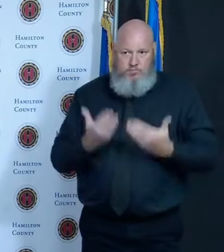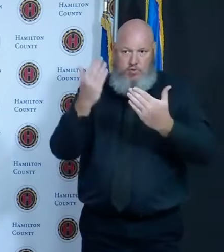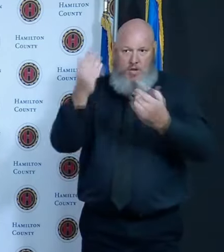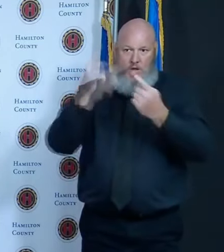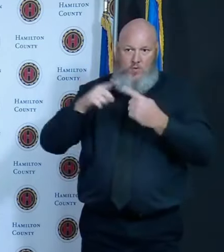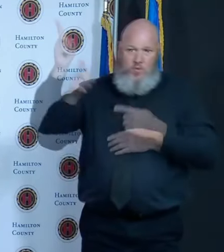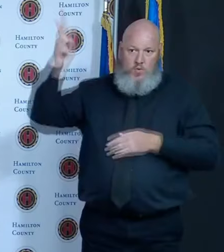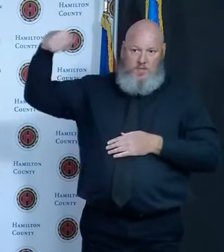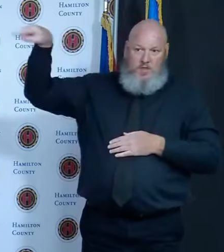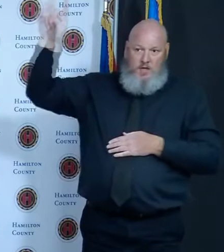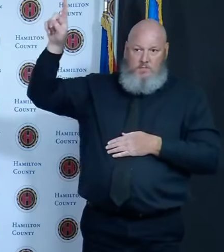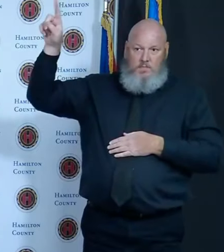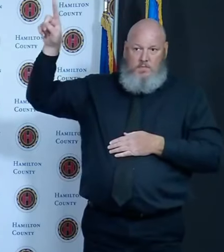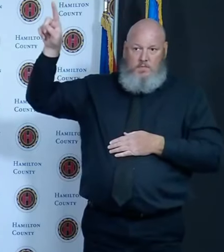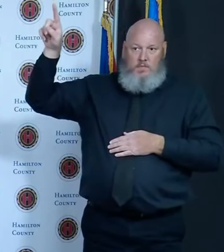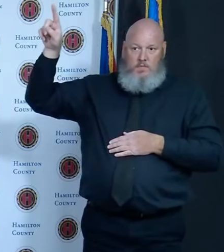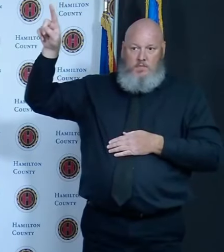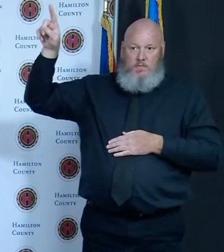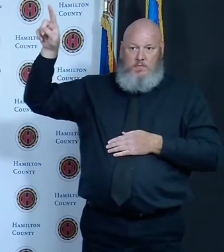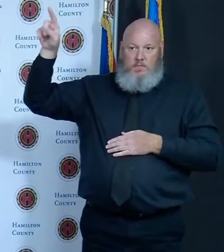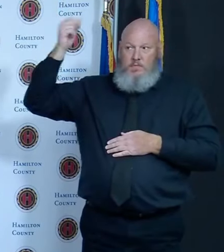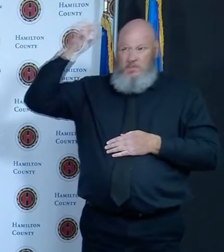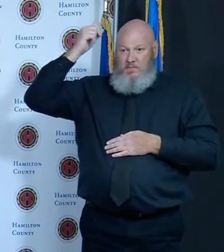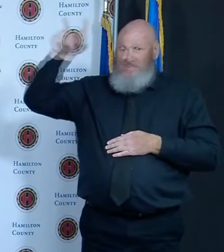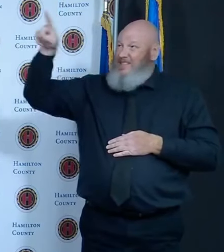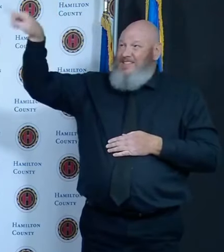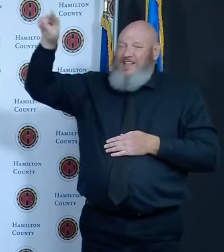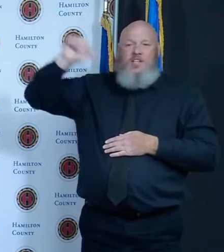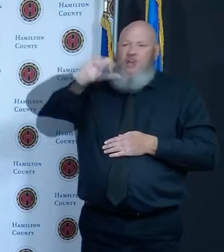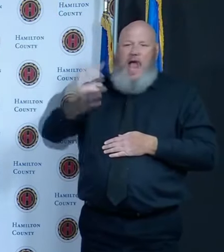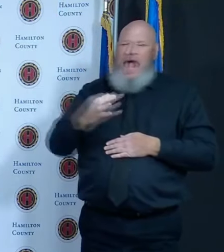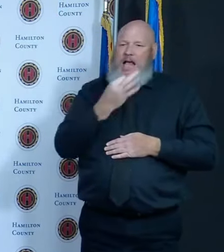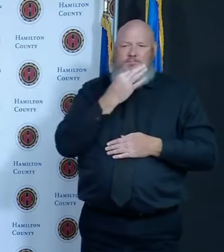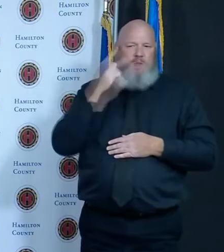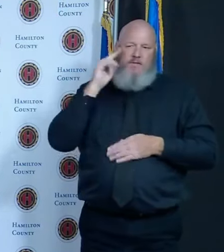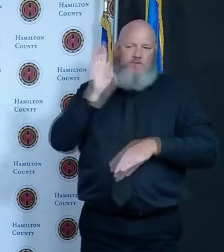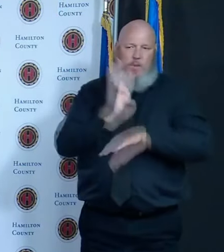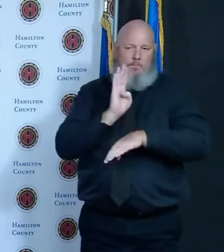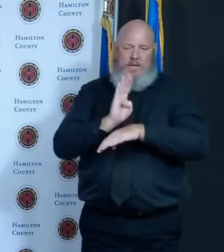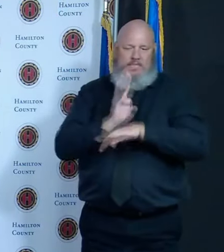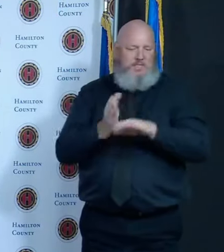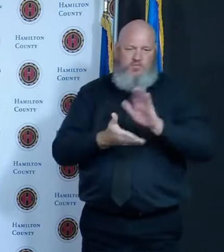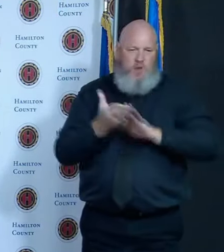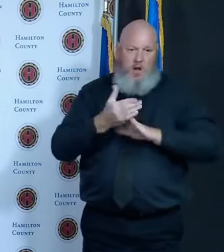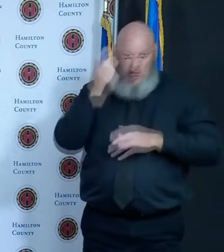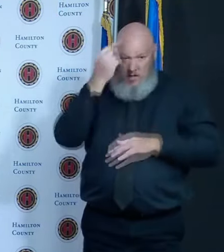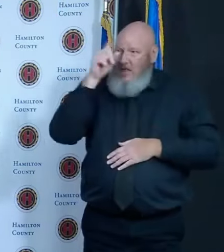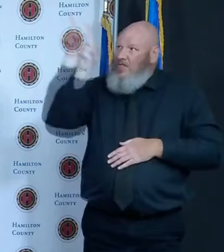experts on the on the economy those of us in that space are bringing